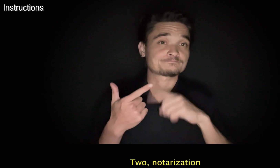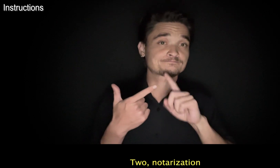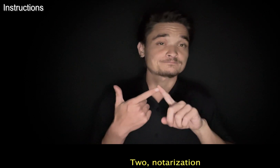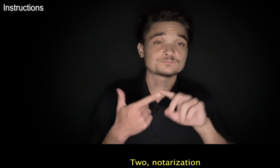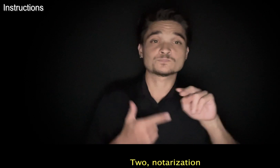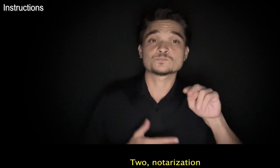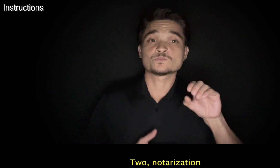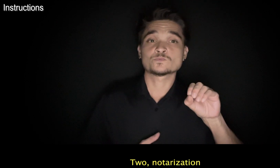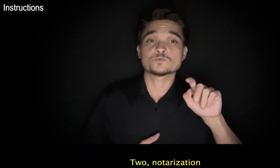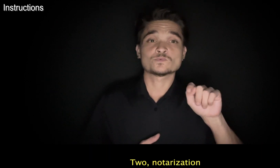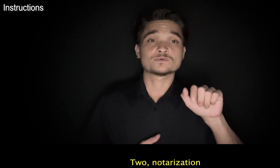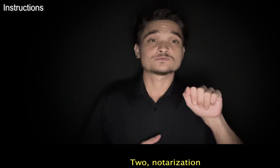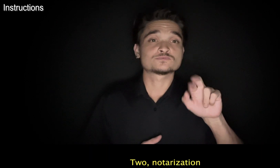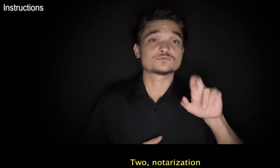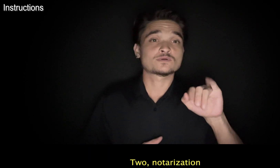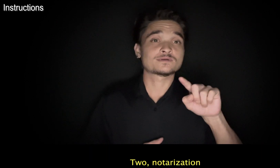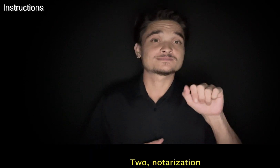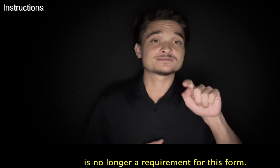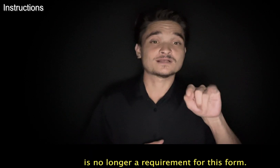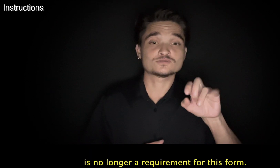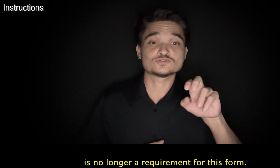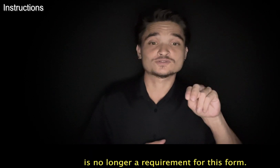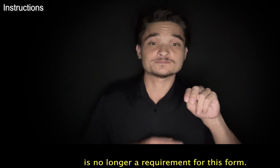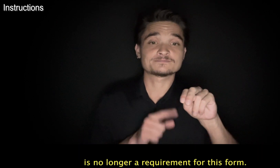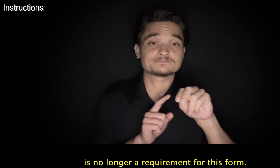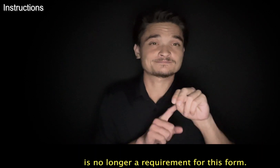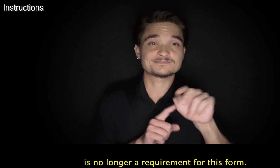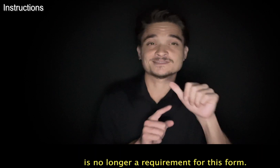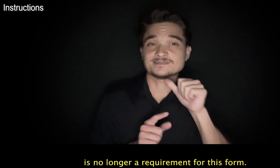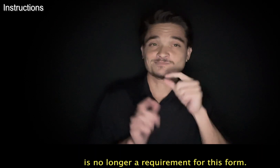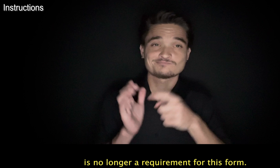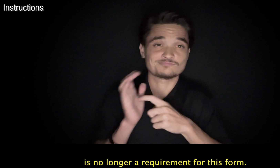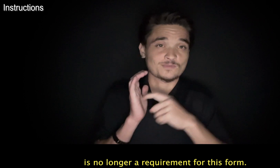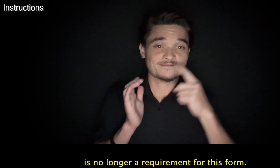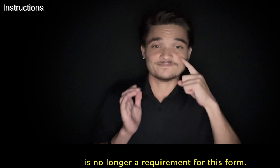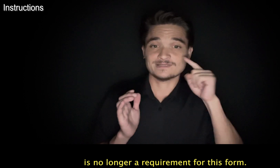Two, notarization is no longer a requirement for this form.